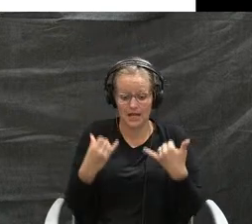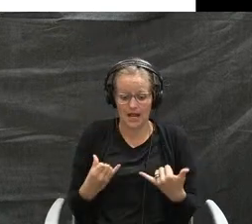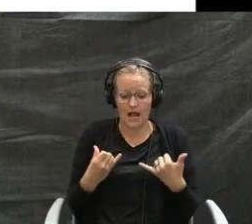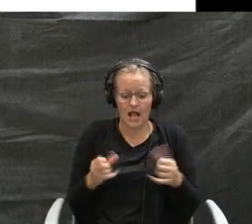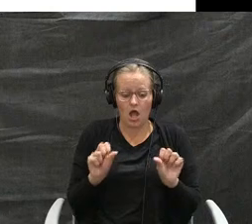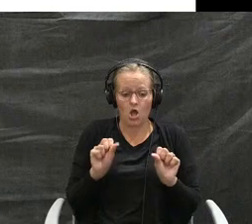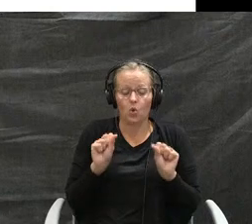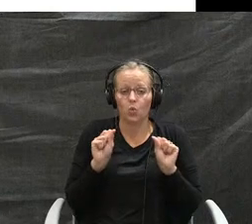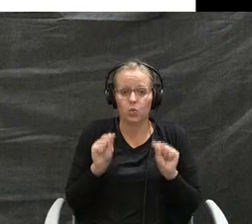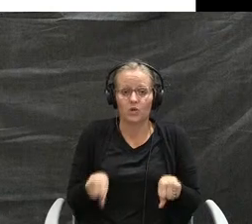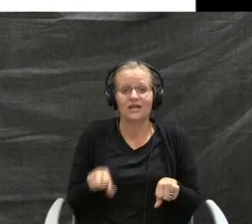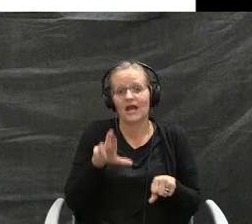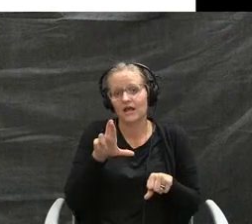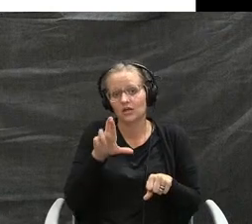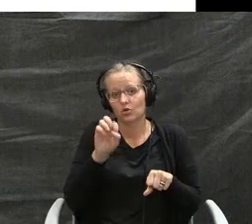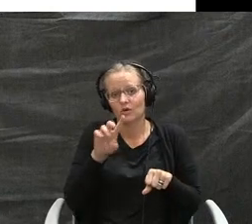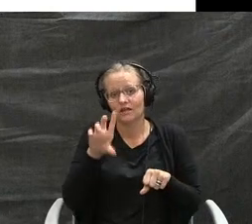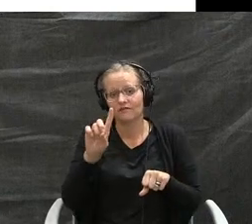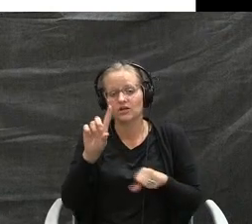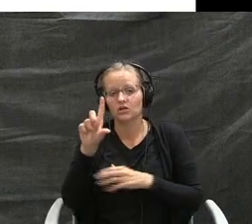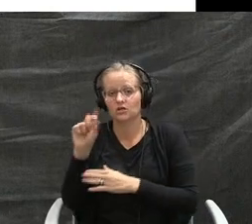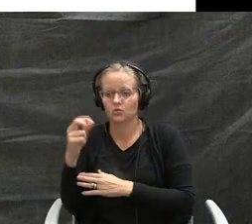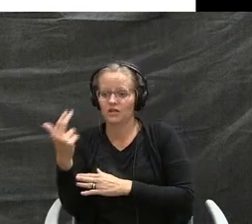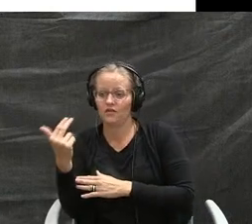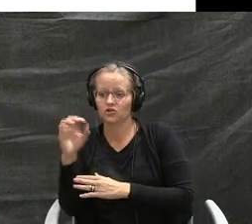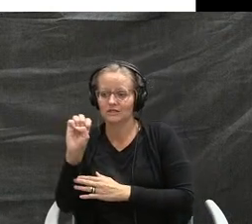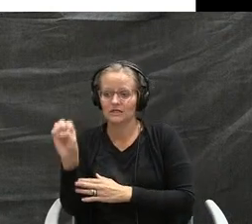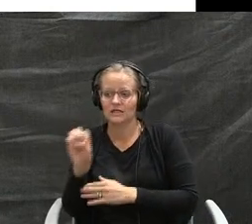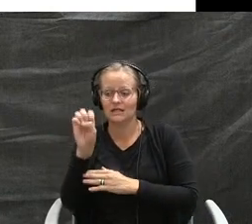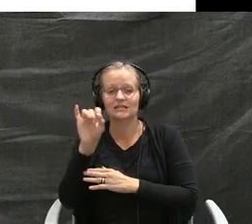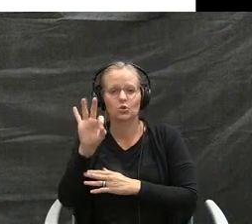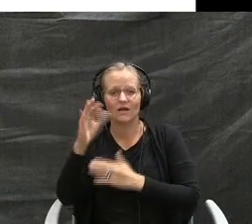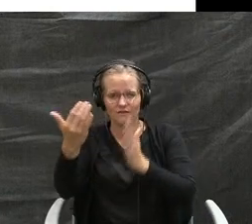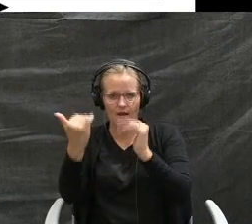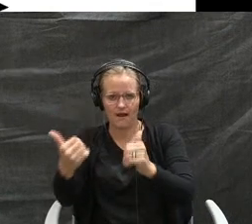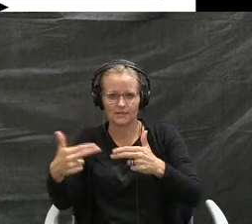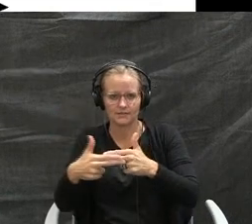again and refund the 2013 E. So if you go to the next slide Mike